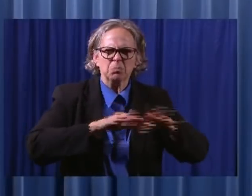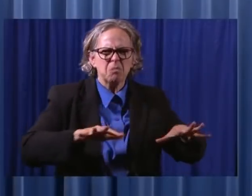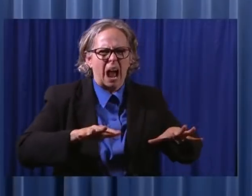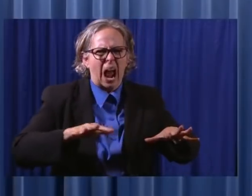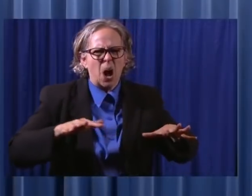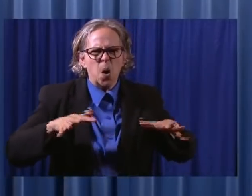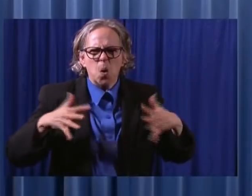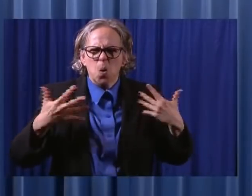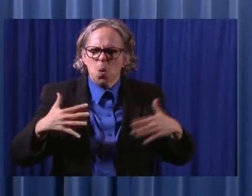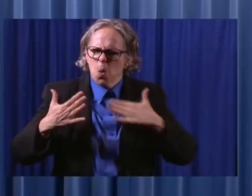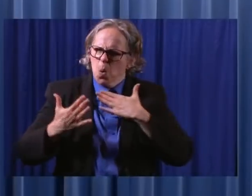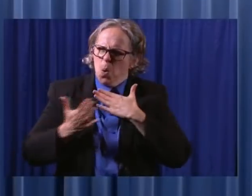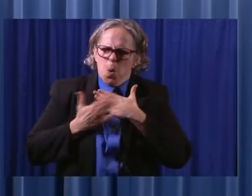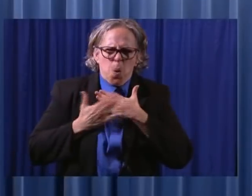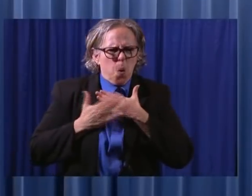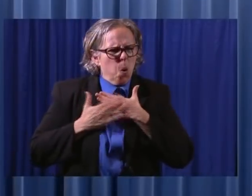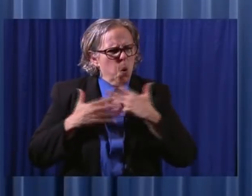LIKE A HURON COUNTY, MONTGOMERY